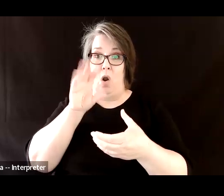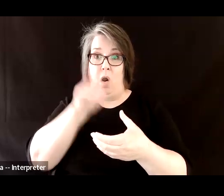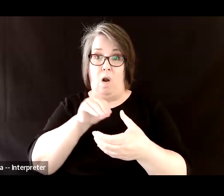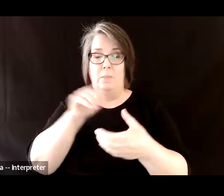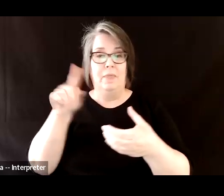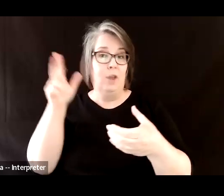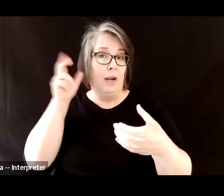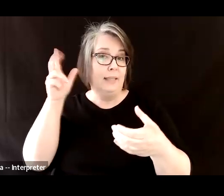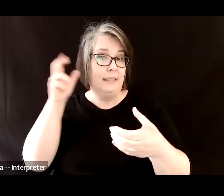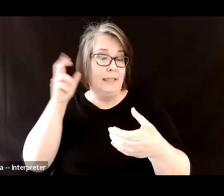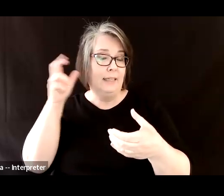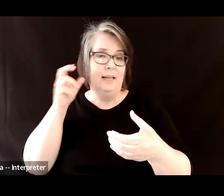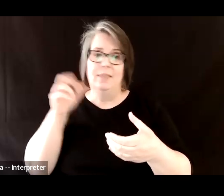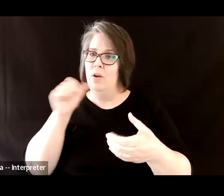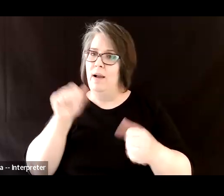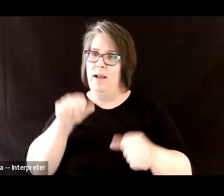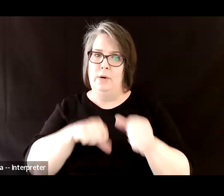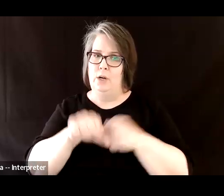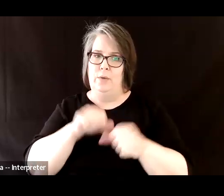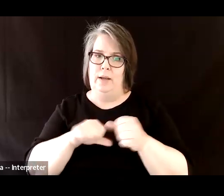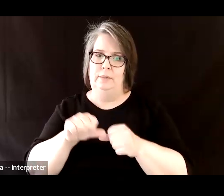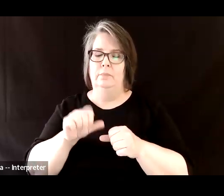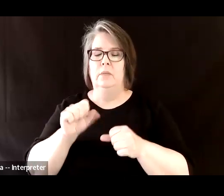able to interact. So one of the things about polls